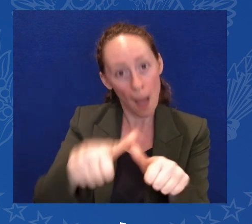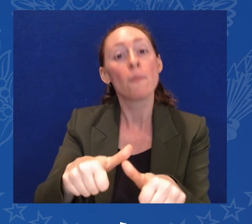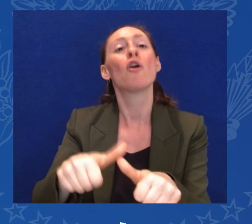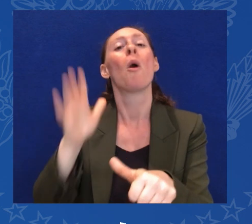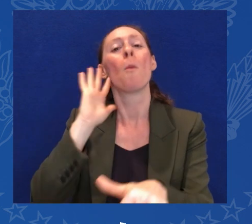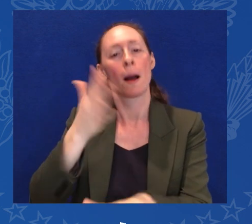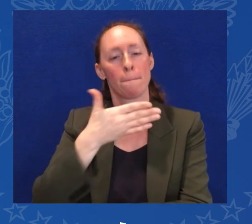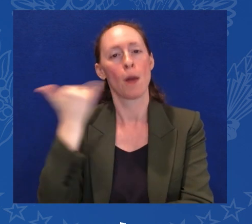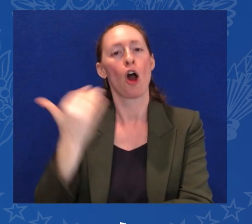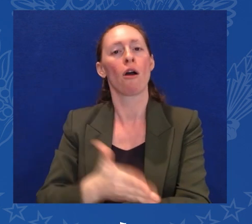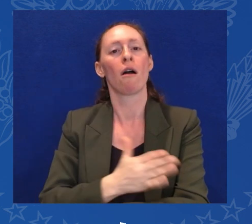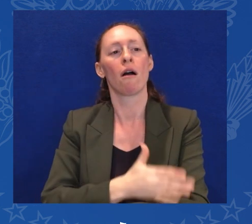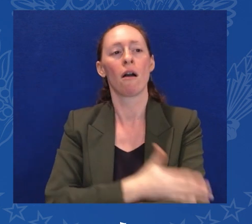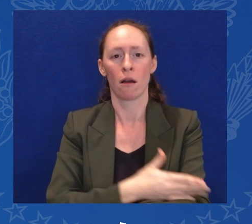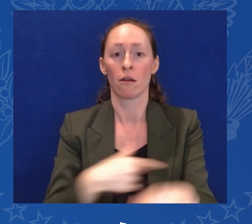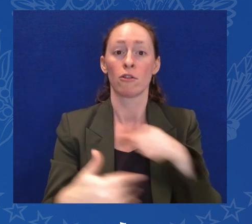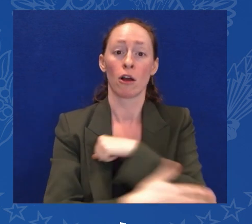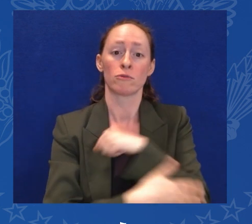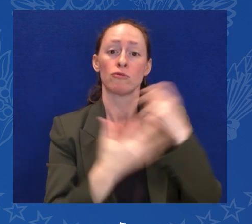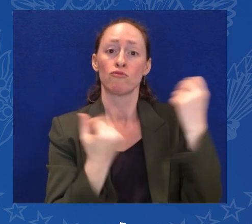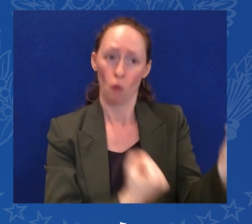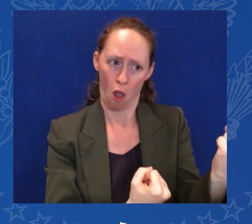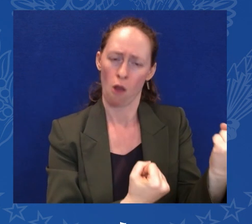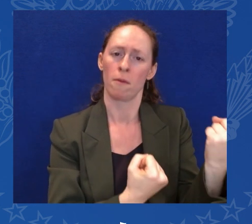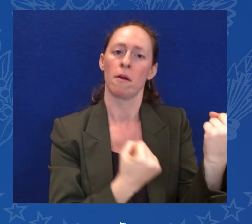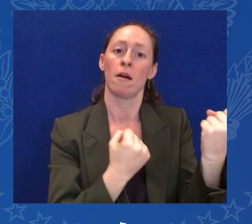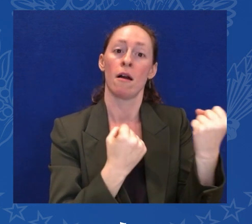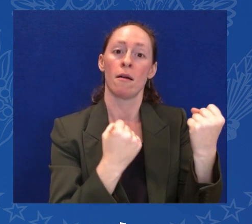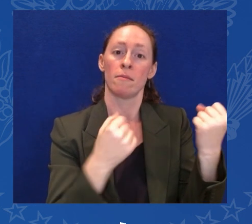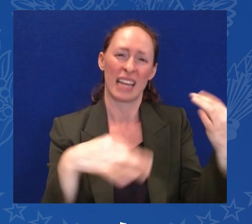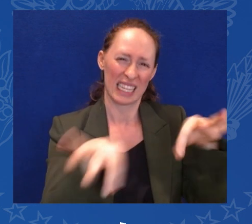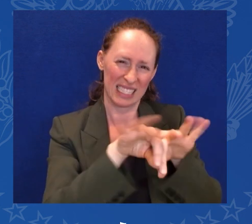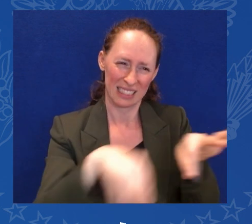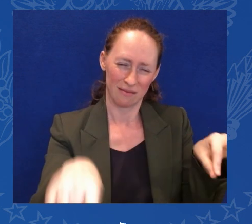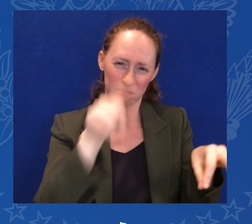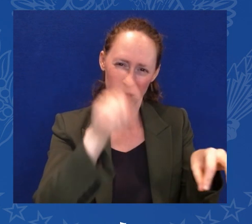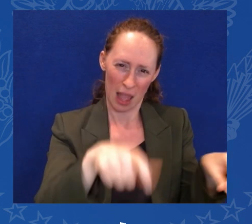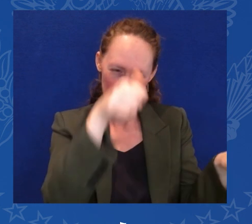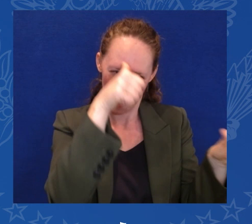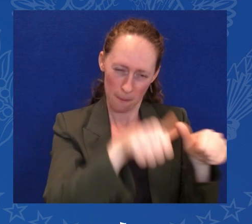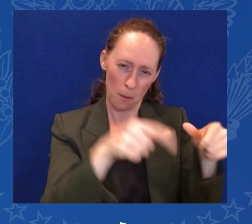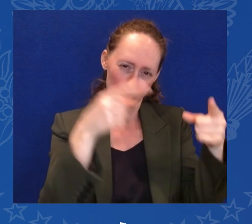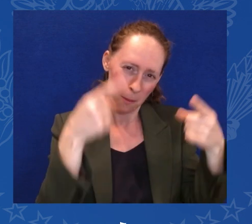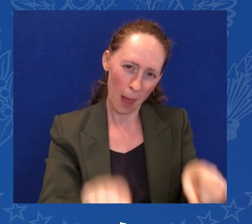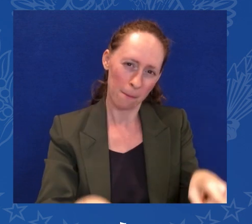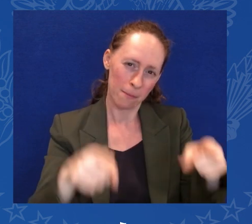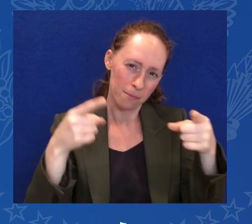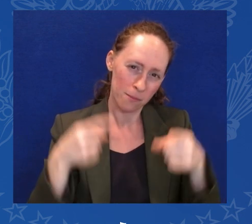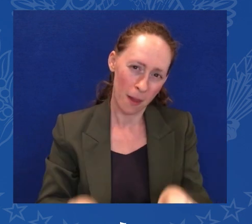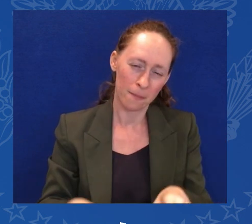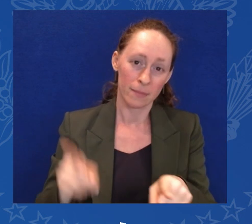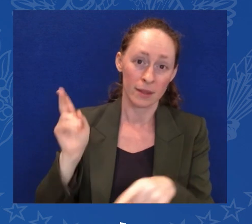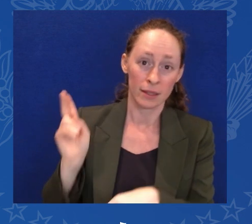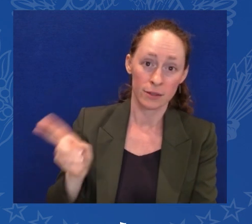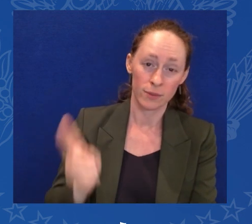Because we all here know: It is only by understanding and learning from our past that we can continue to work together